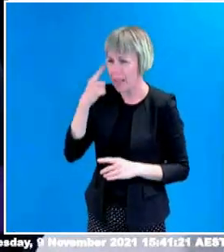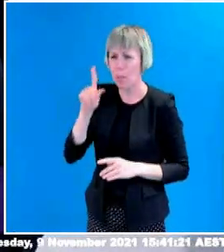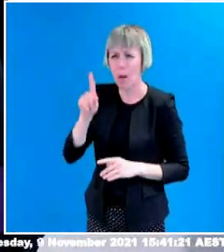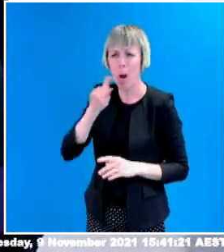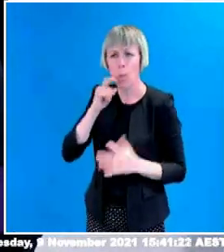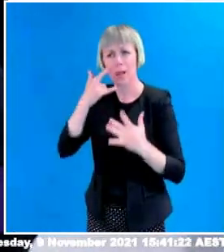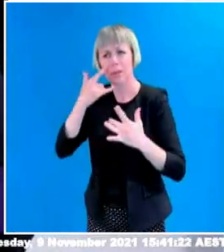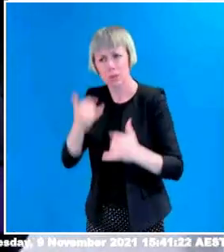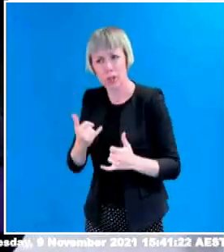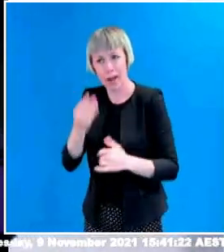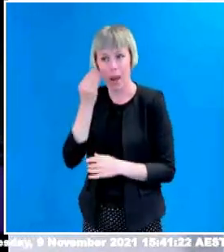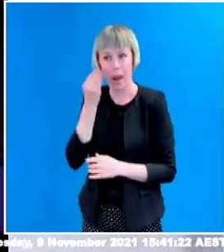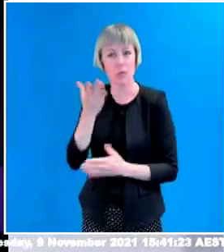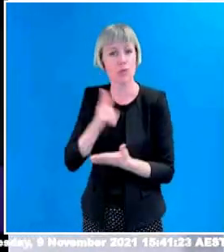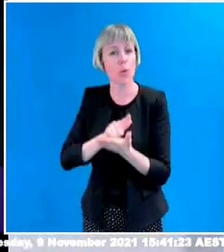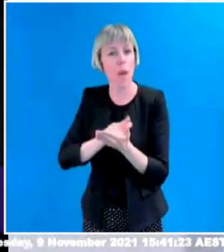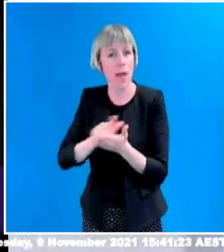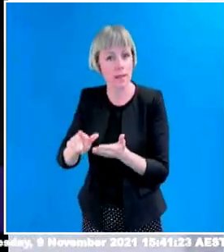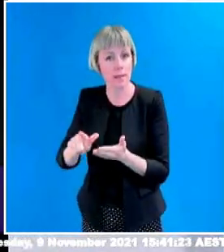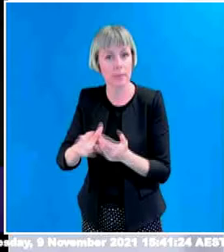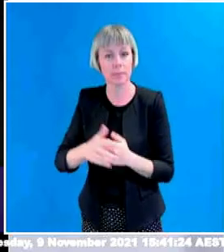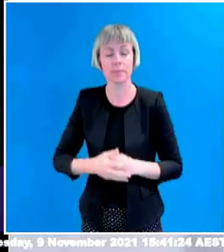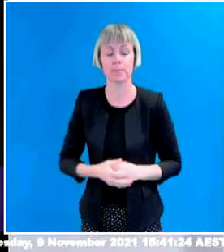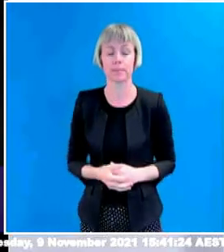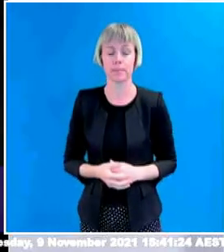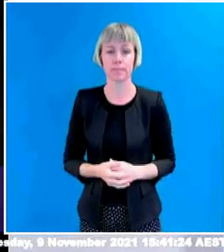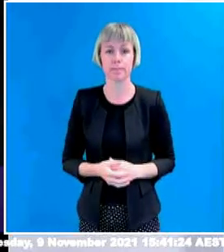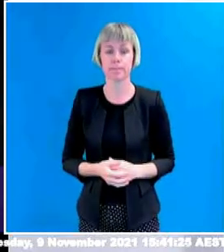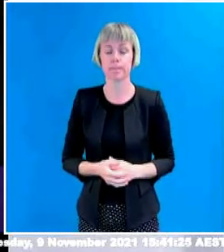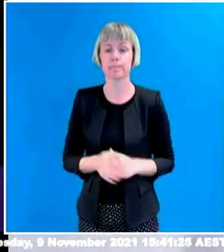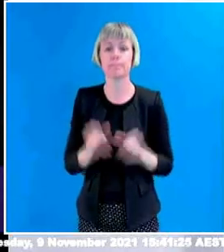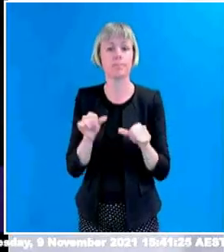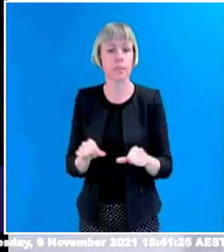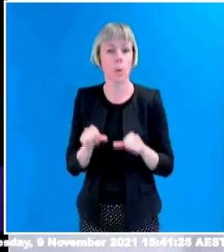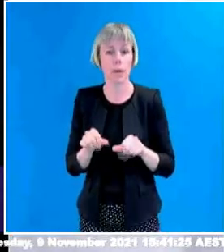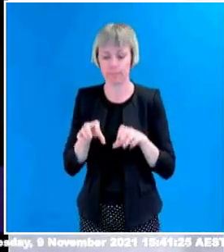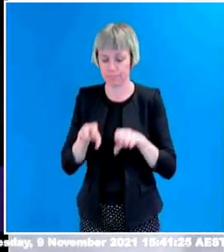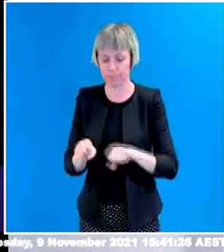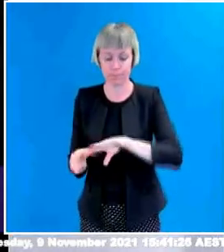All right, I will leave the Disability Discrimination Act to one side.